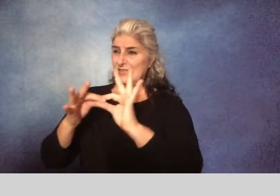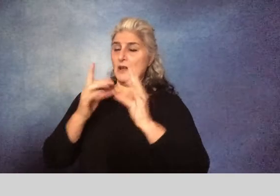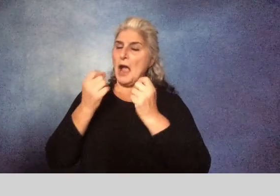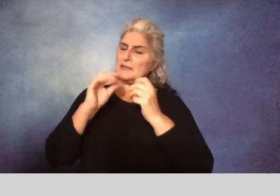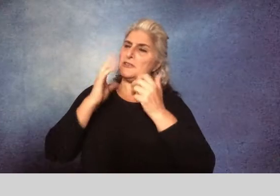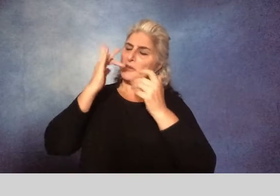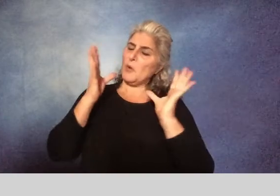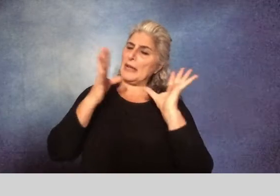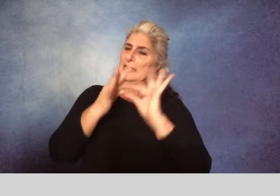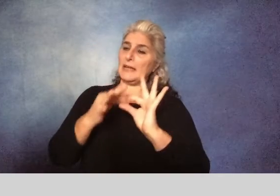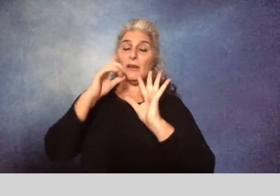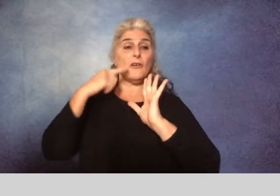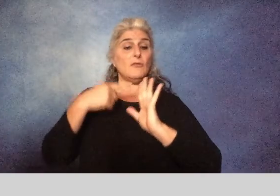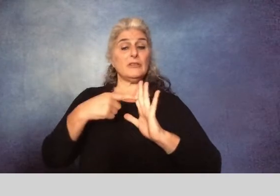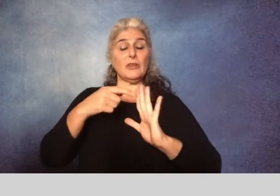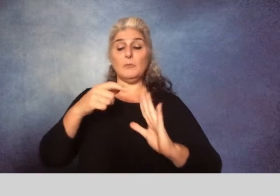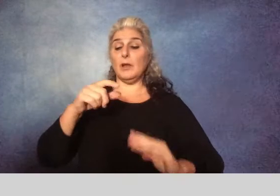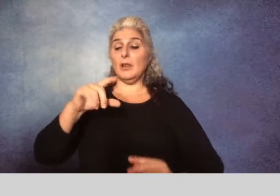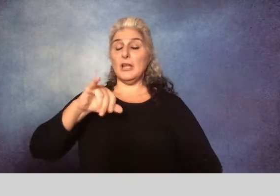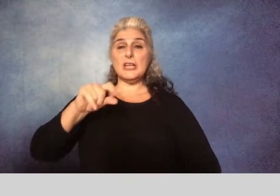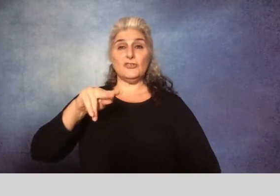Janelle Monae's "The ArchAndroid" was assigned to this genre category.